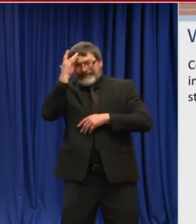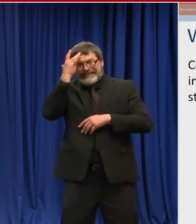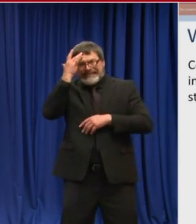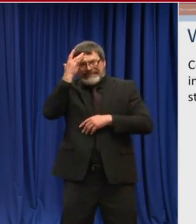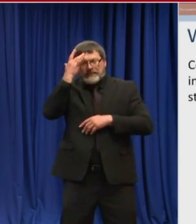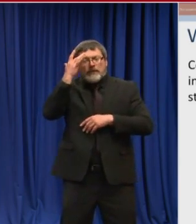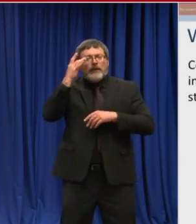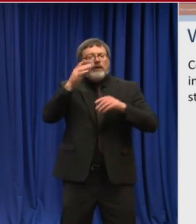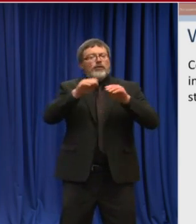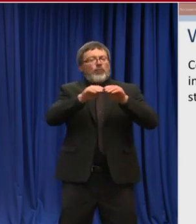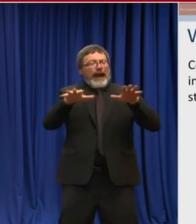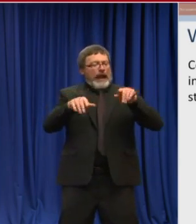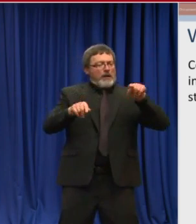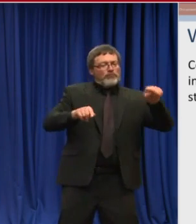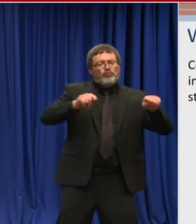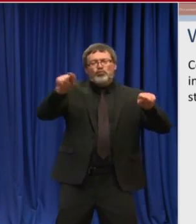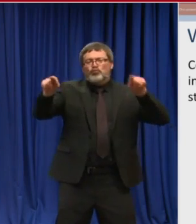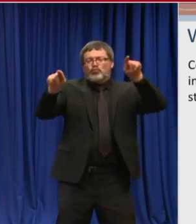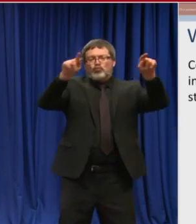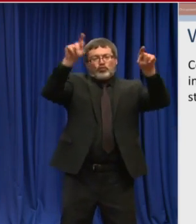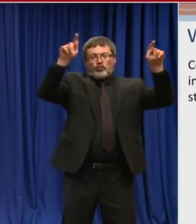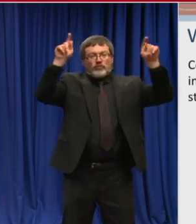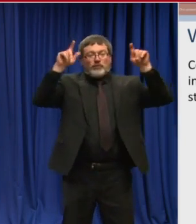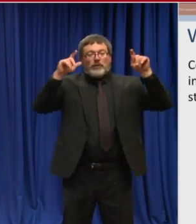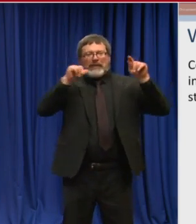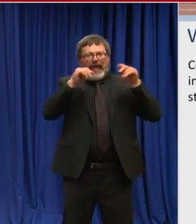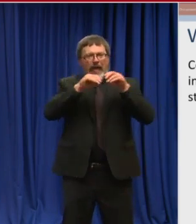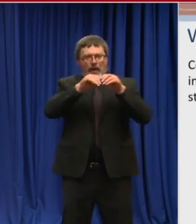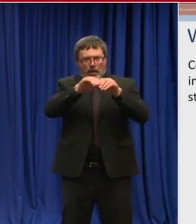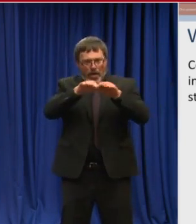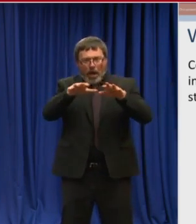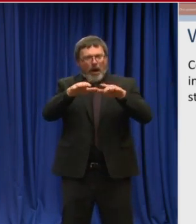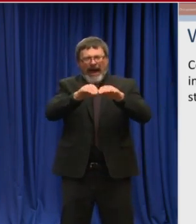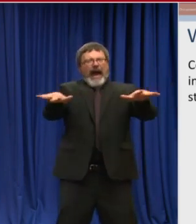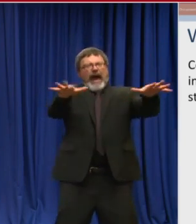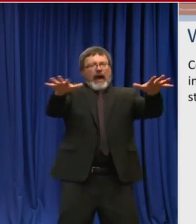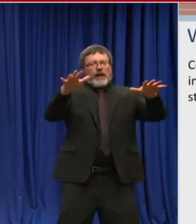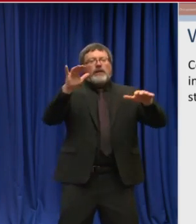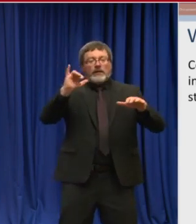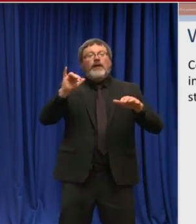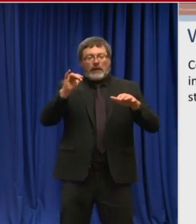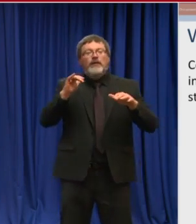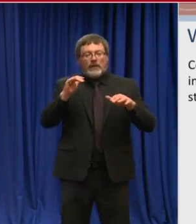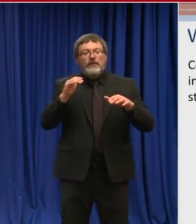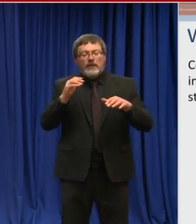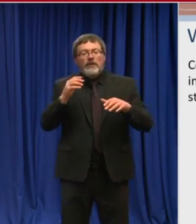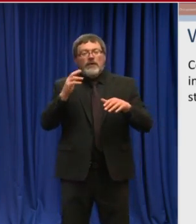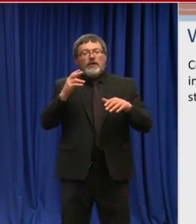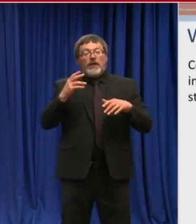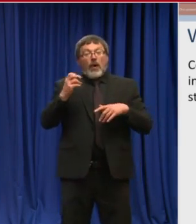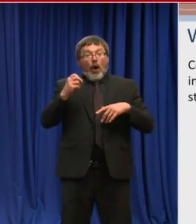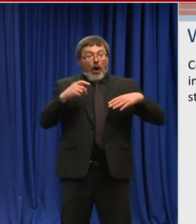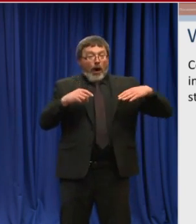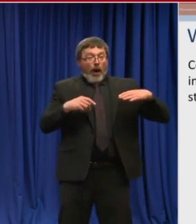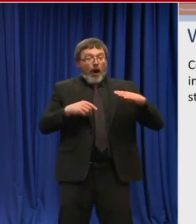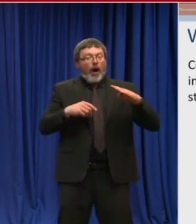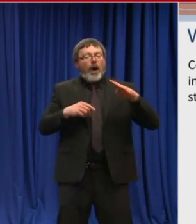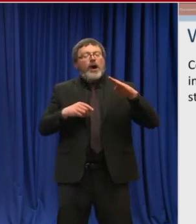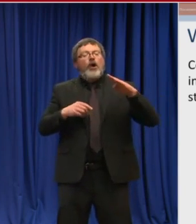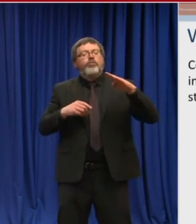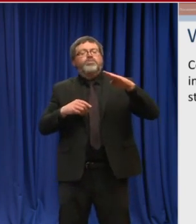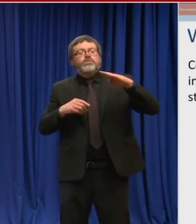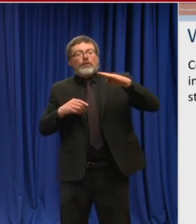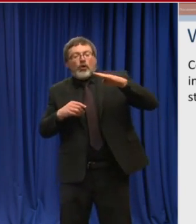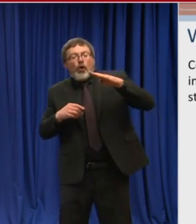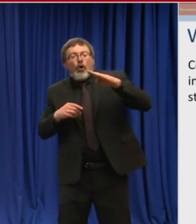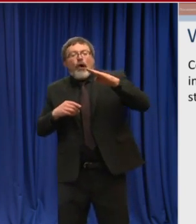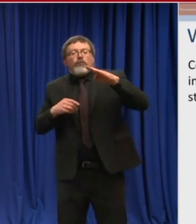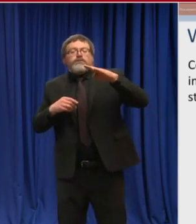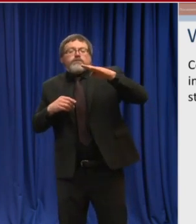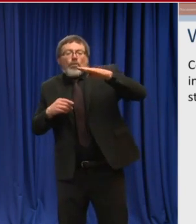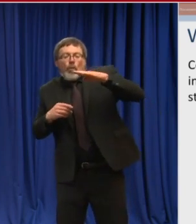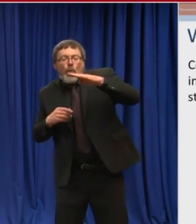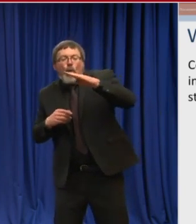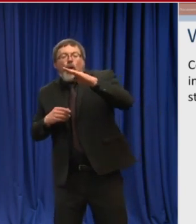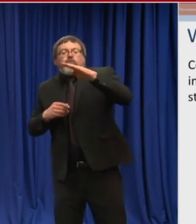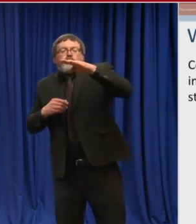SO WHAT YOU OFTEN TIMES HERE AS DELAYING THE PEQUAWKET OF THE OUTBREAK WE WANT TO REDUCE THE OVERALL NUMBER OF PEOPLE INFECTED WITH COVID-19 OBVIOUSLY DECREASE DEATHS.